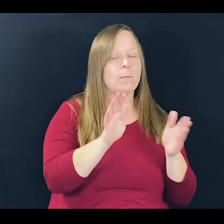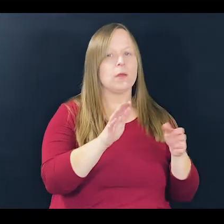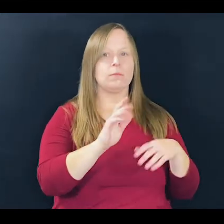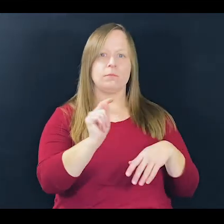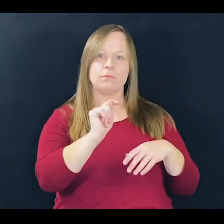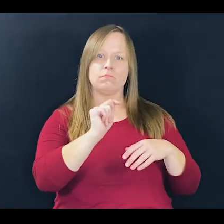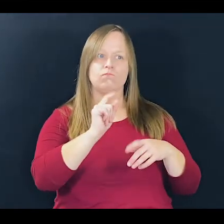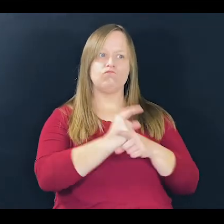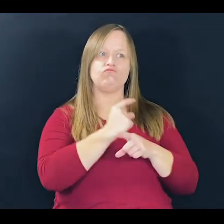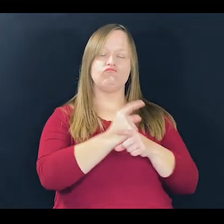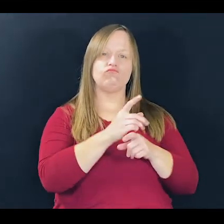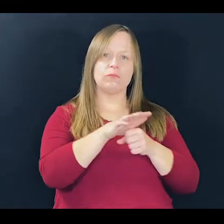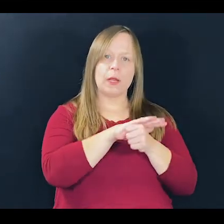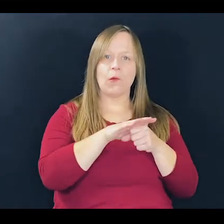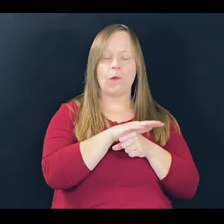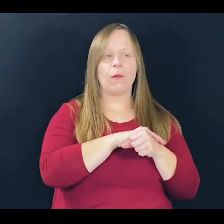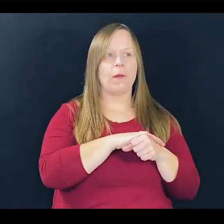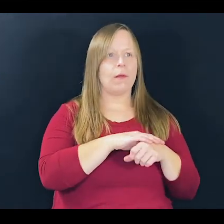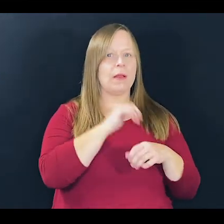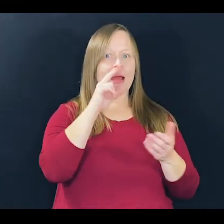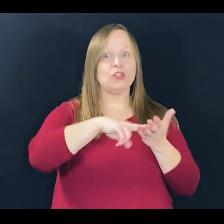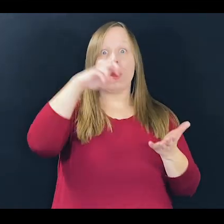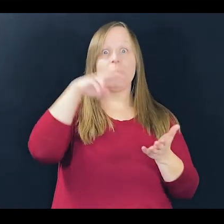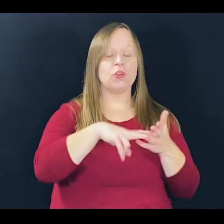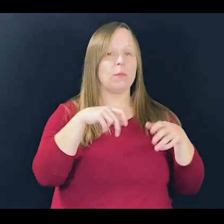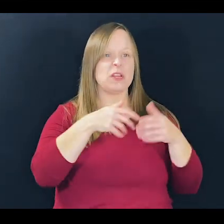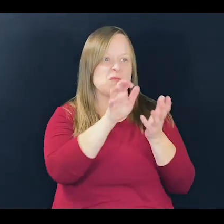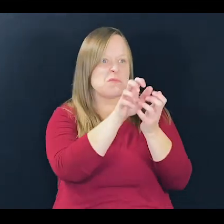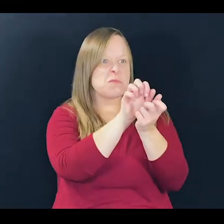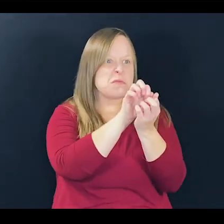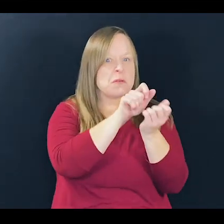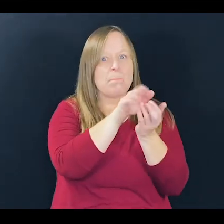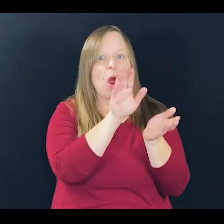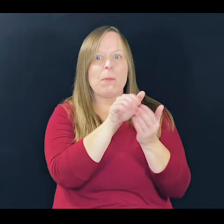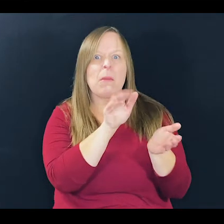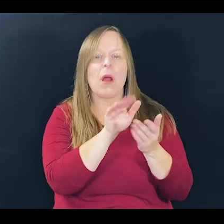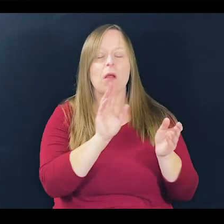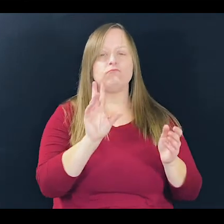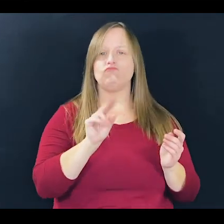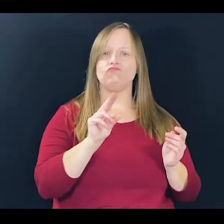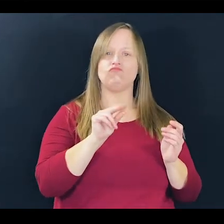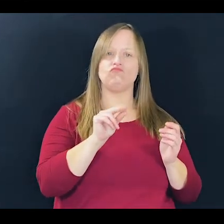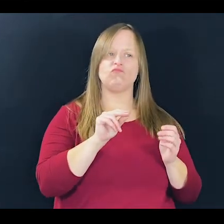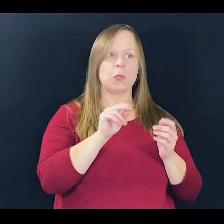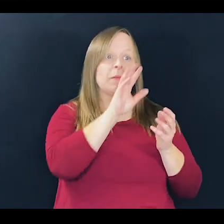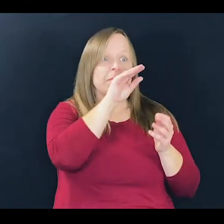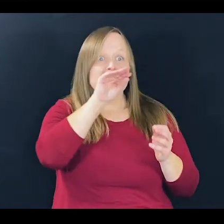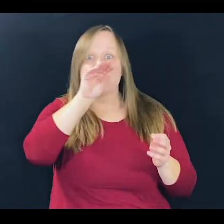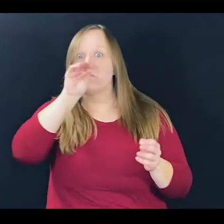housebroken and it is not jumping or growling, or barking, or sniffing around